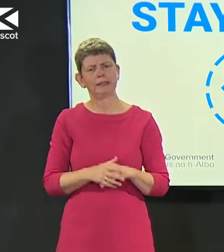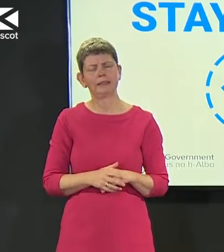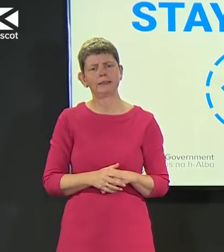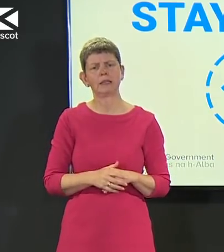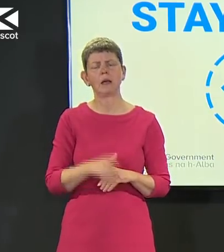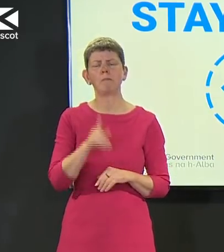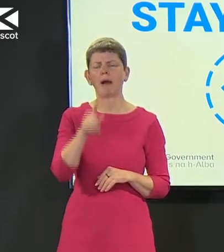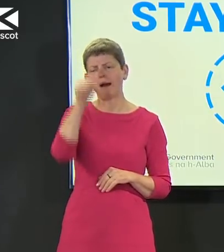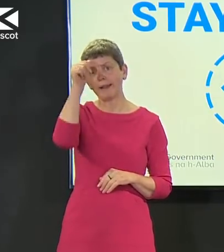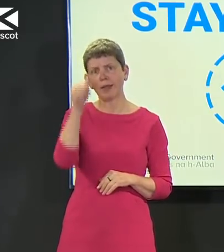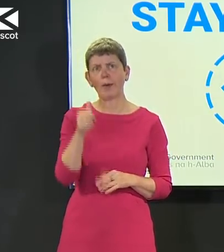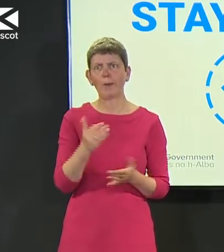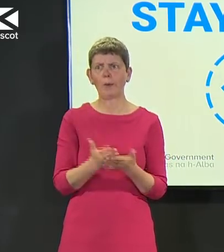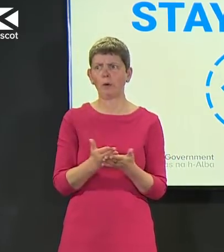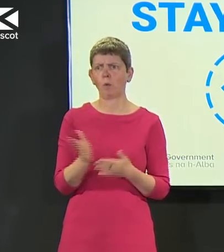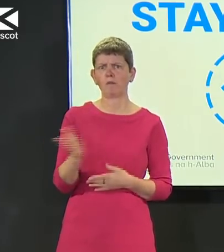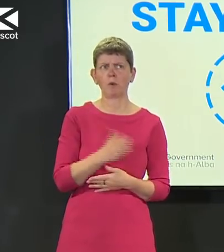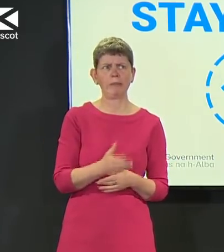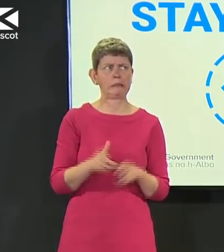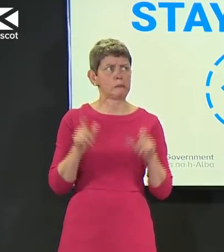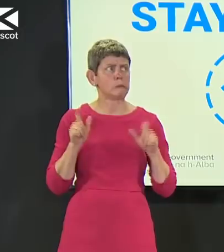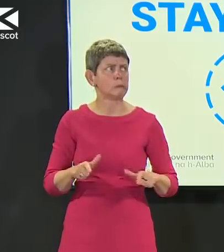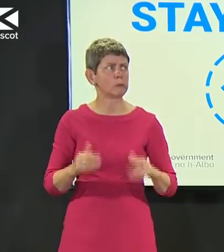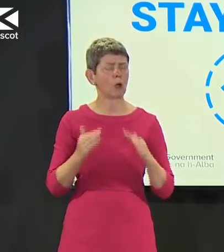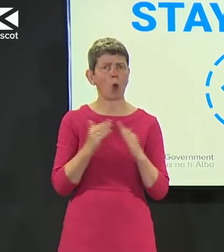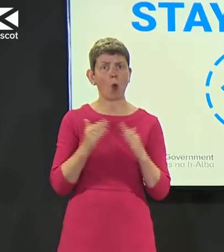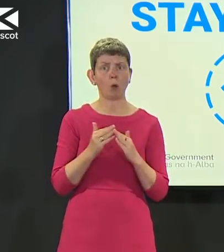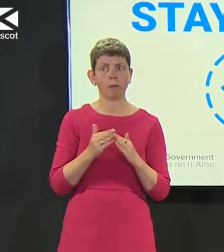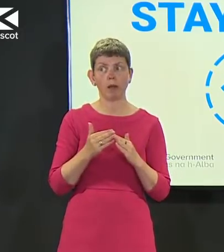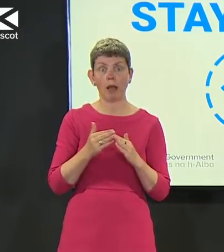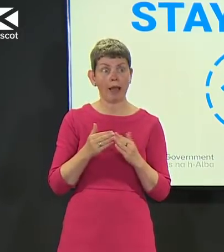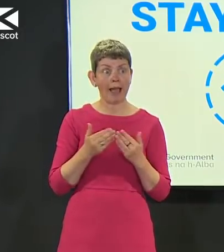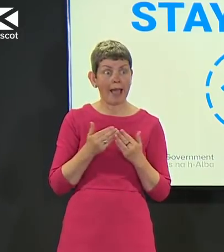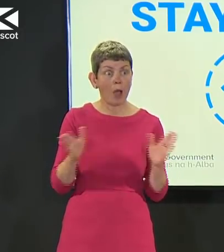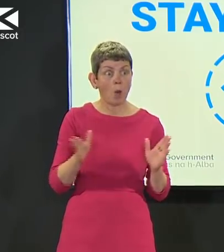and do things we've not been able to do then you know that's a risk that we need to try to guard